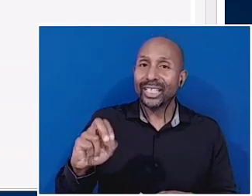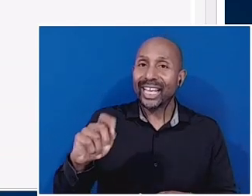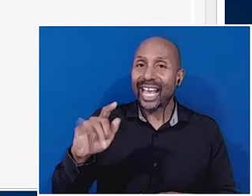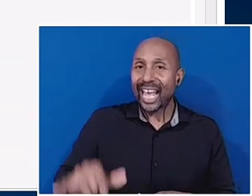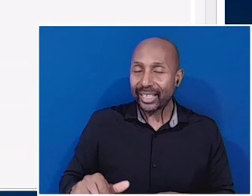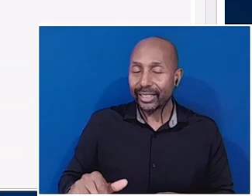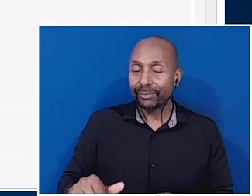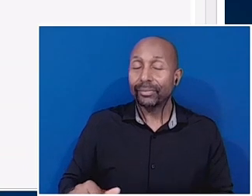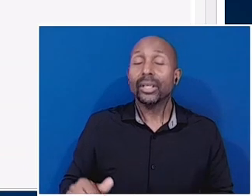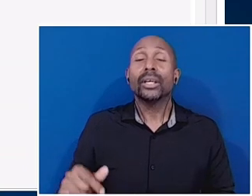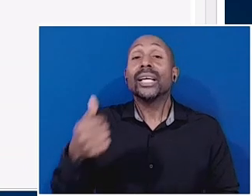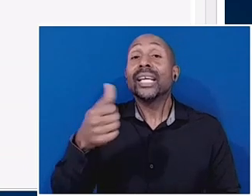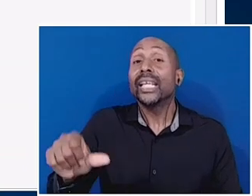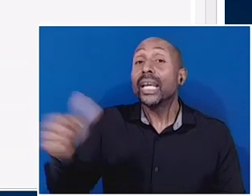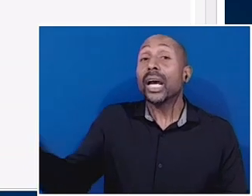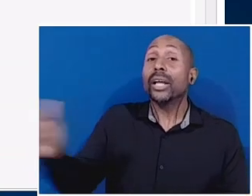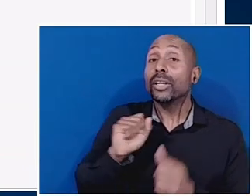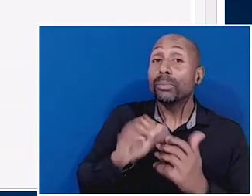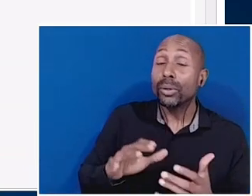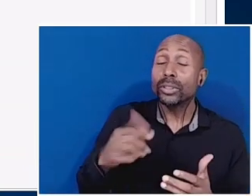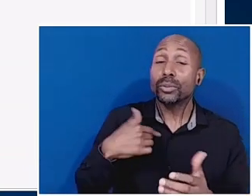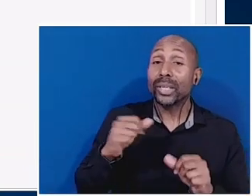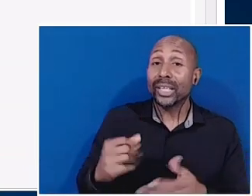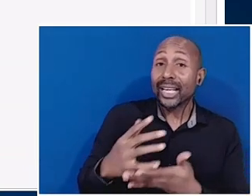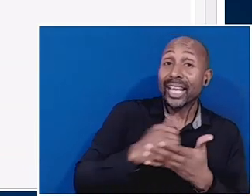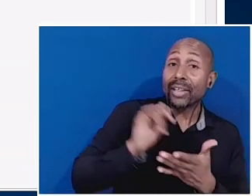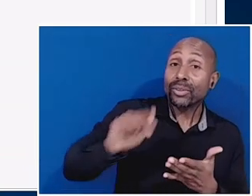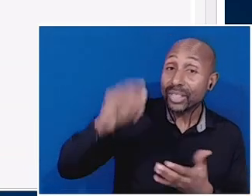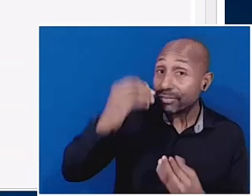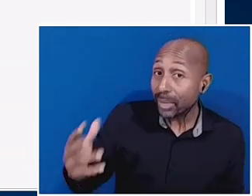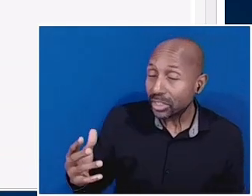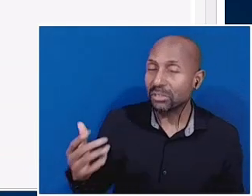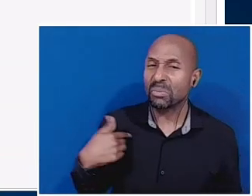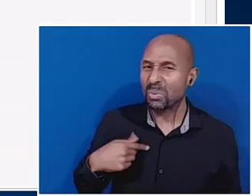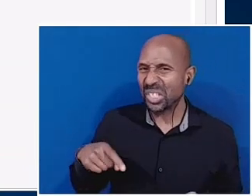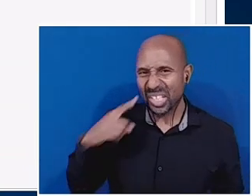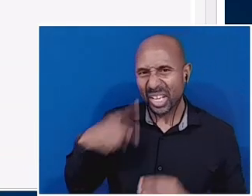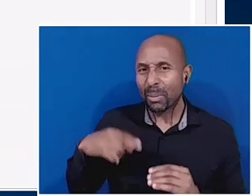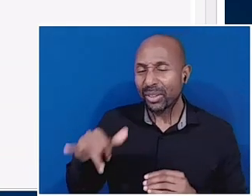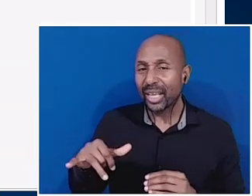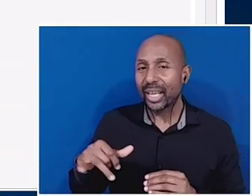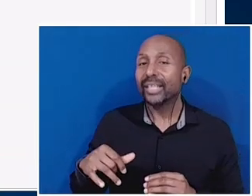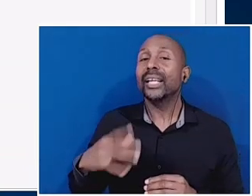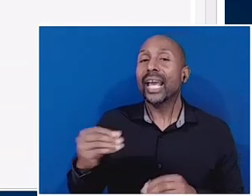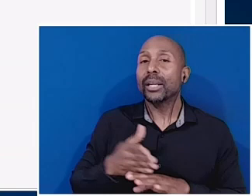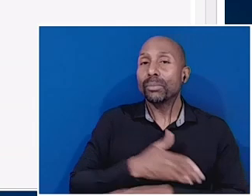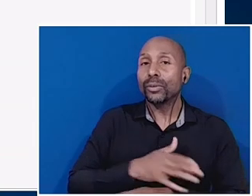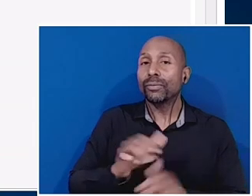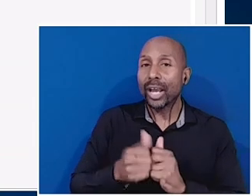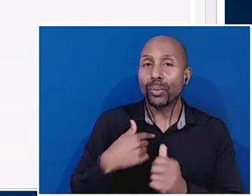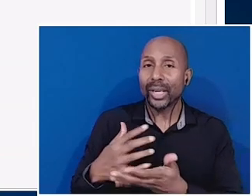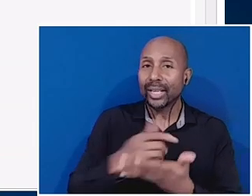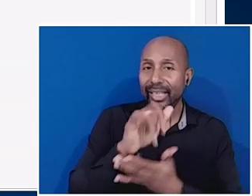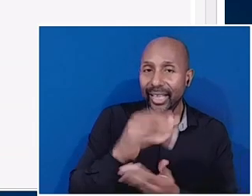get this information, and improve on how we collect this information and present this information to students so that they